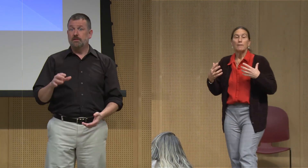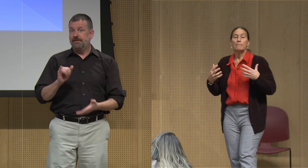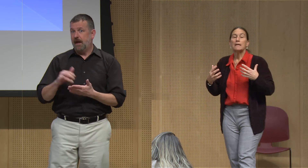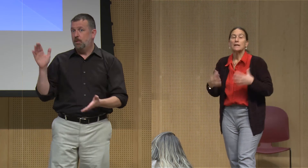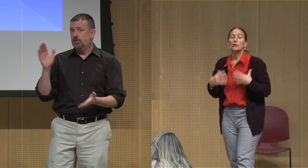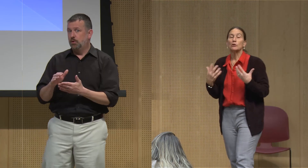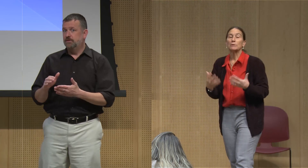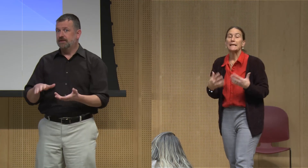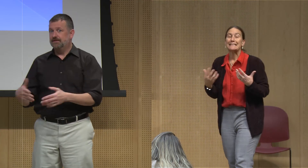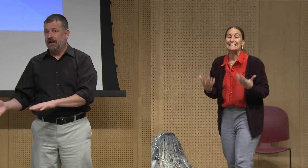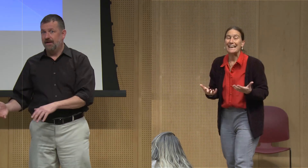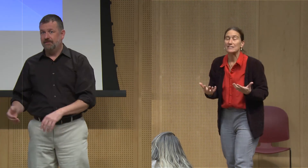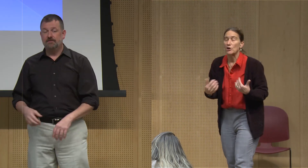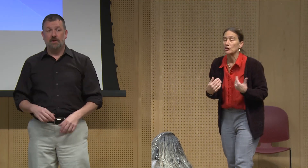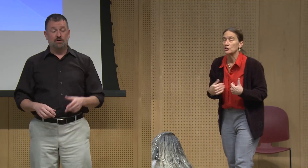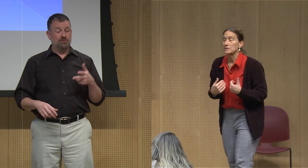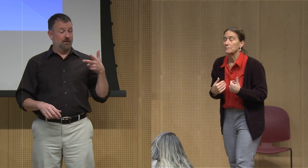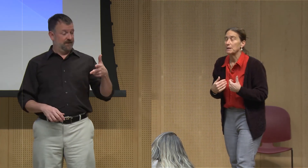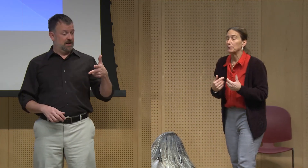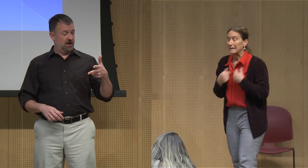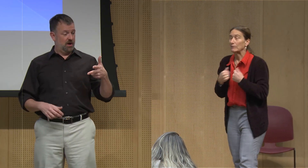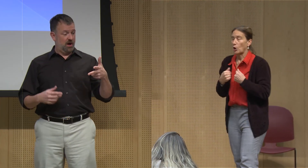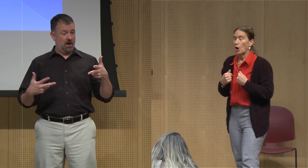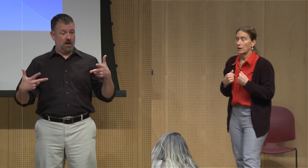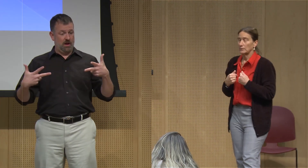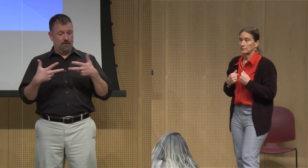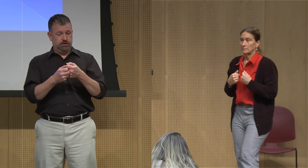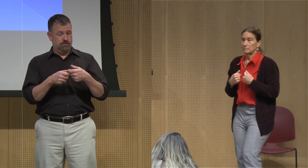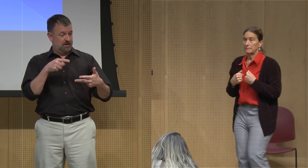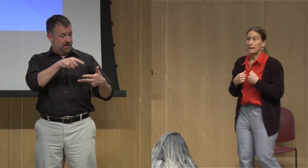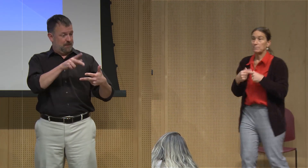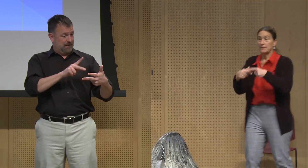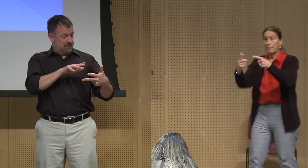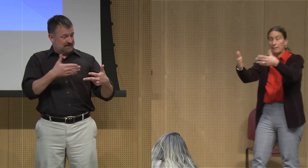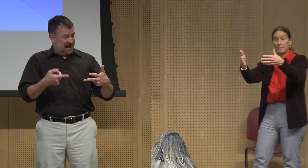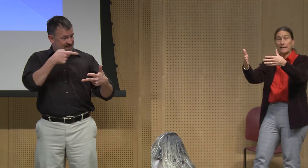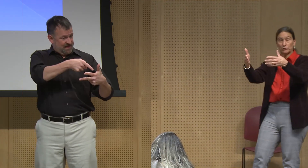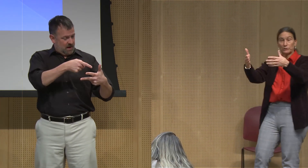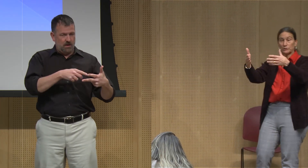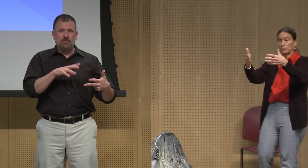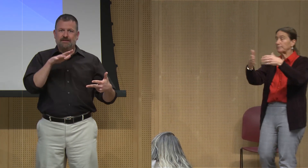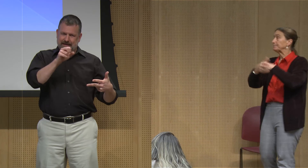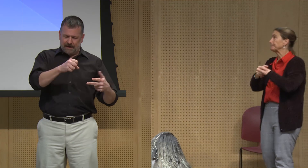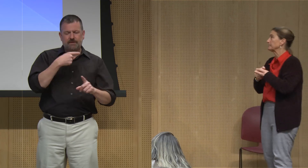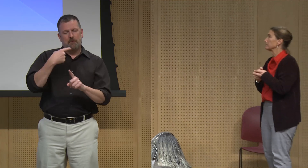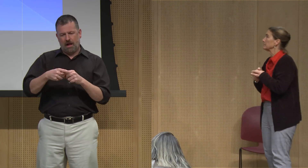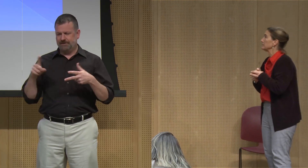VEHICULAR RELATED DEATHS AREN'T JUST THE PEOPLE IN THE CAR. THEY CAN BE THE PEDESTRIANS, AS WELL.